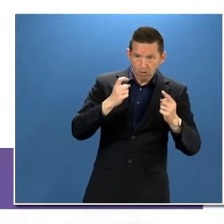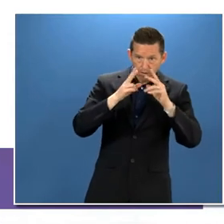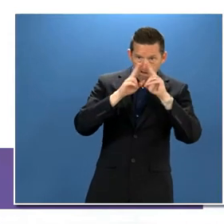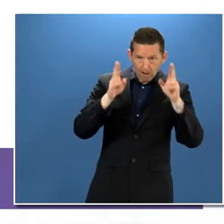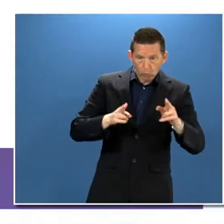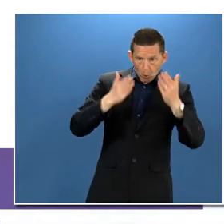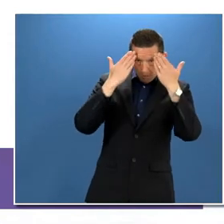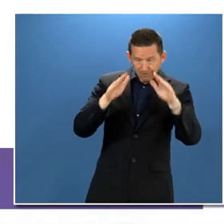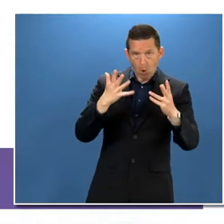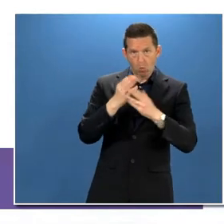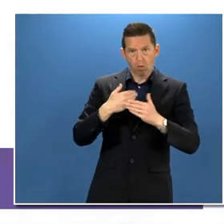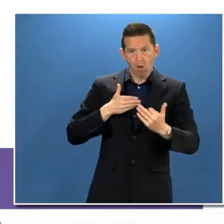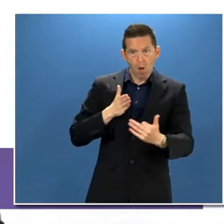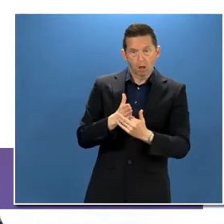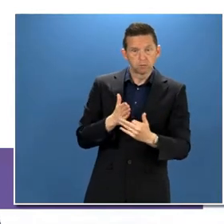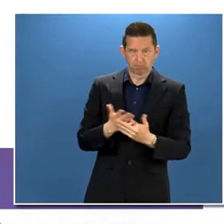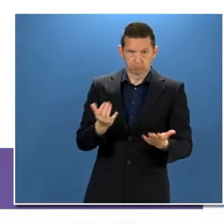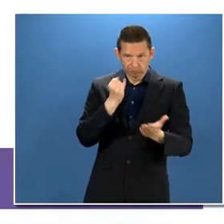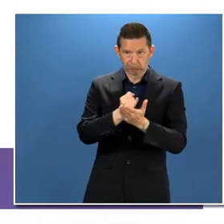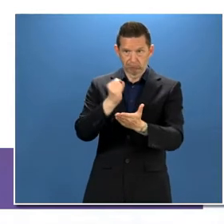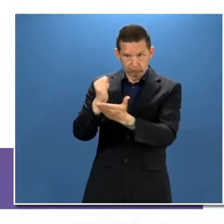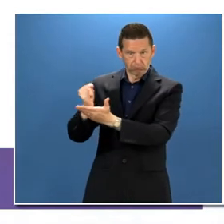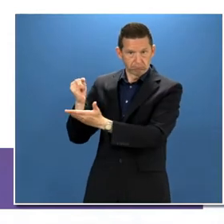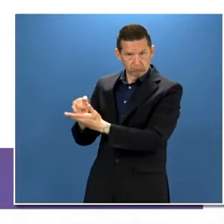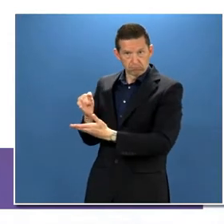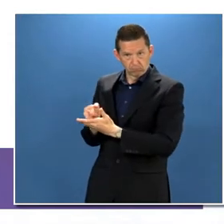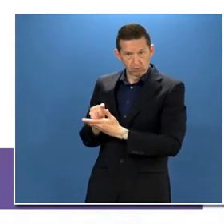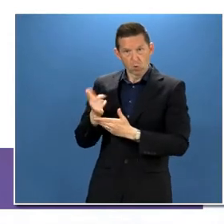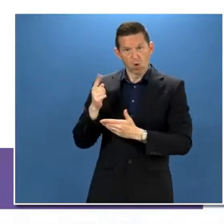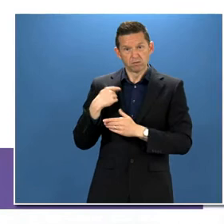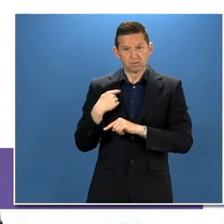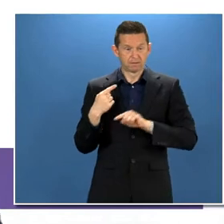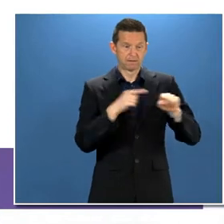And so what I would actually do is live in university student housing to ensure